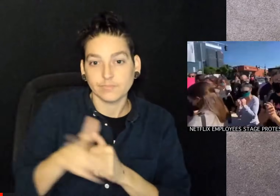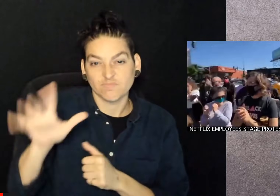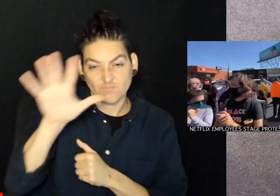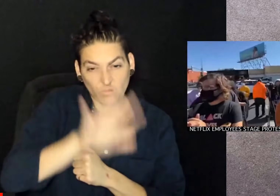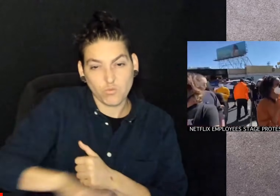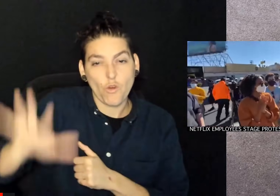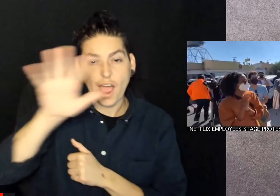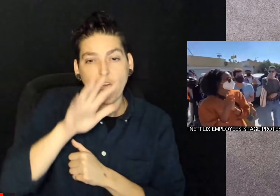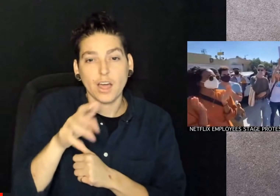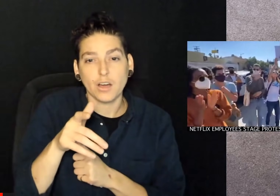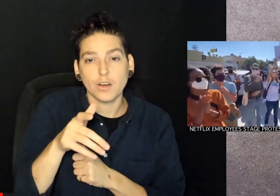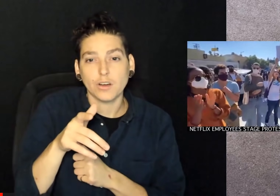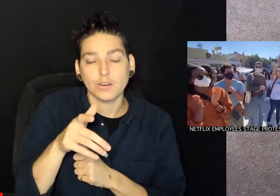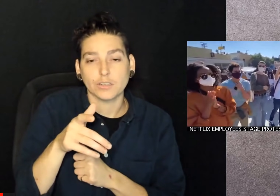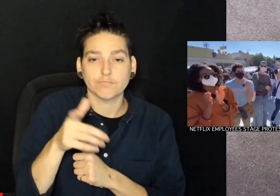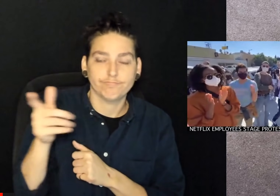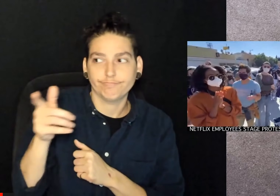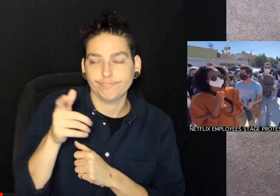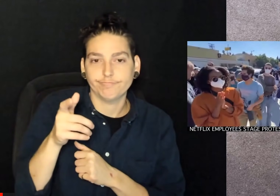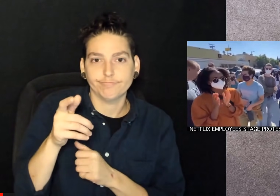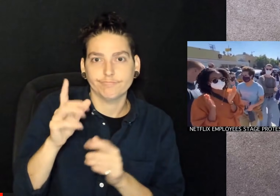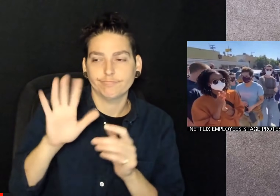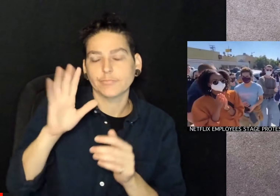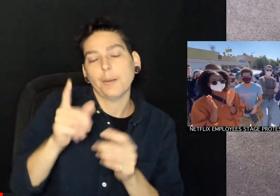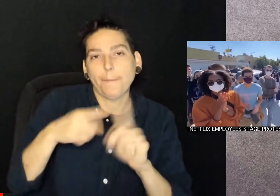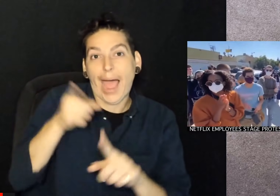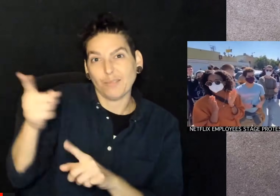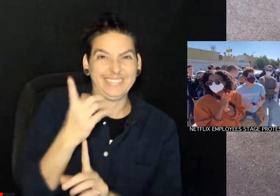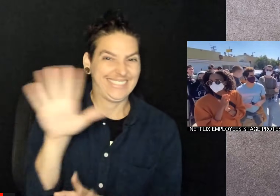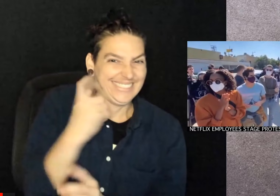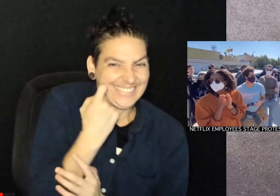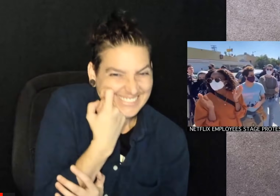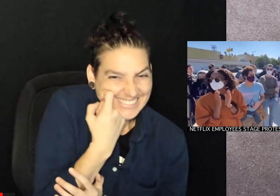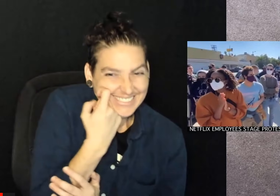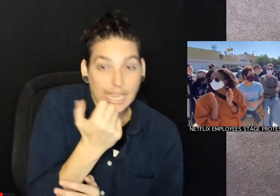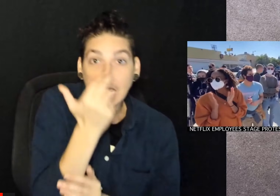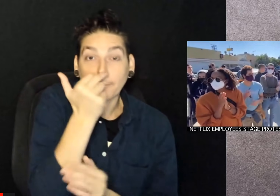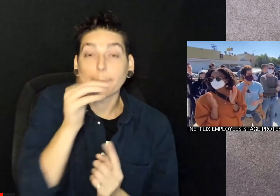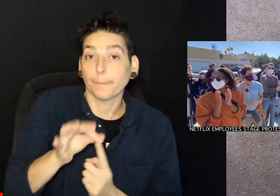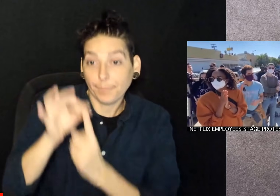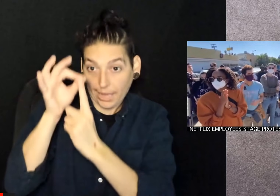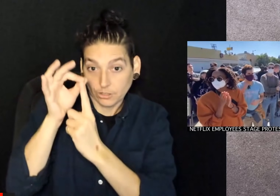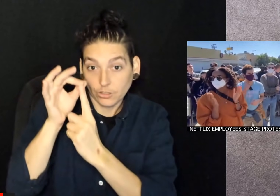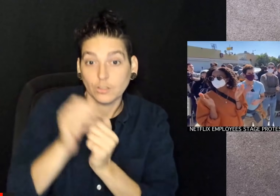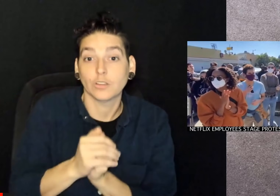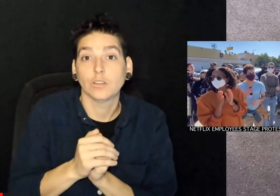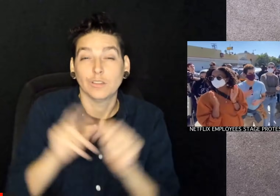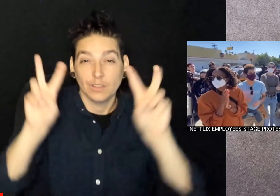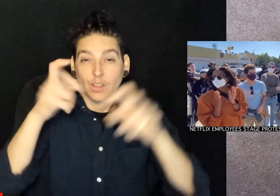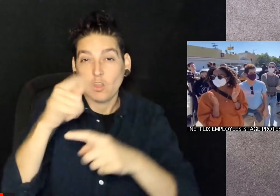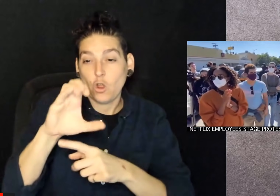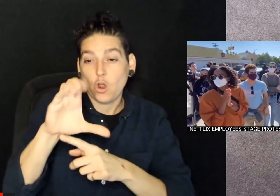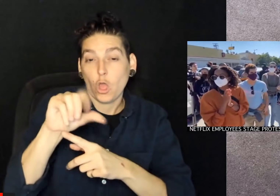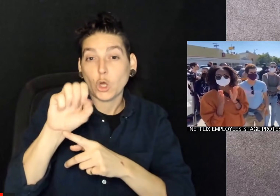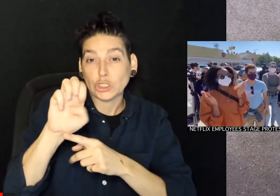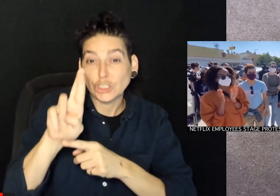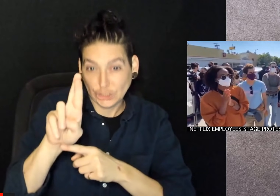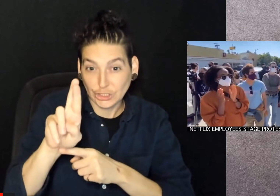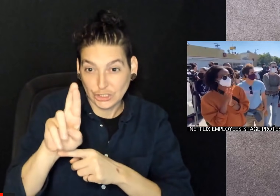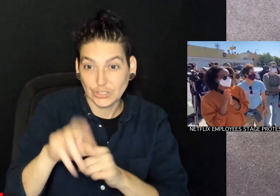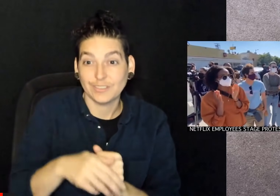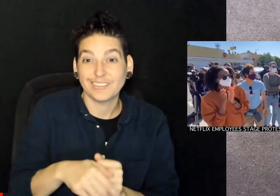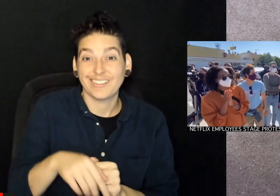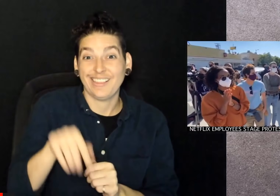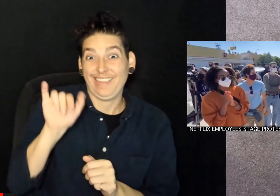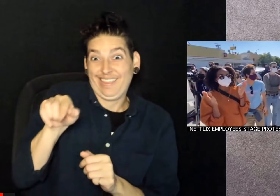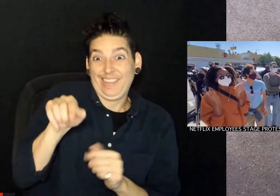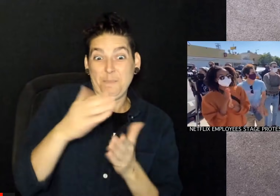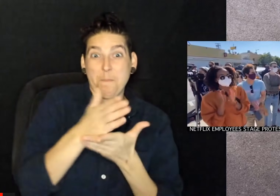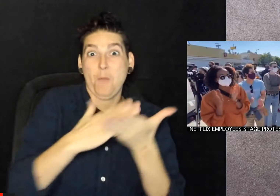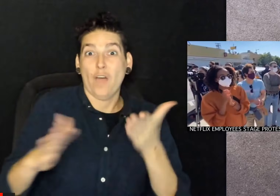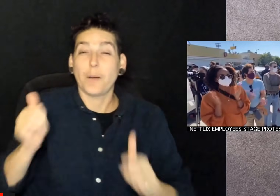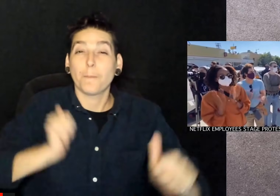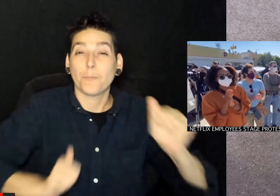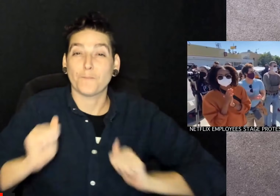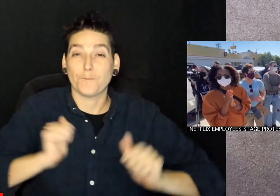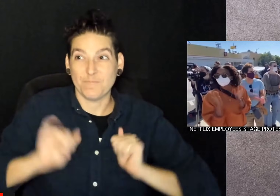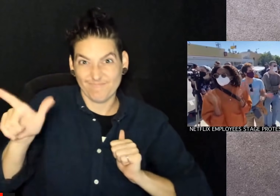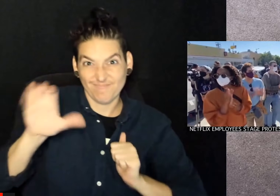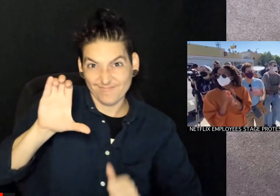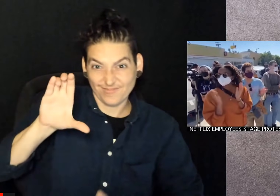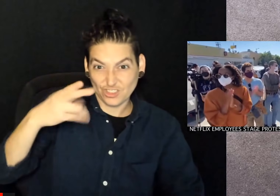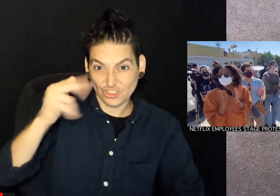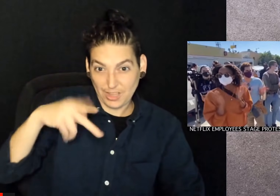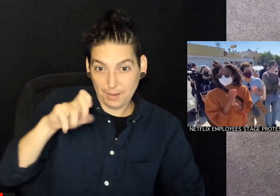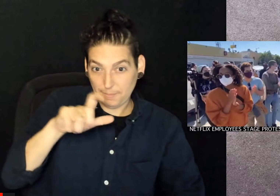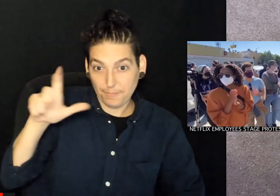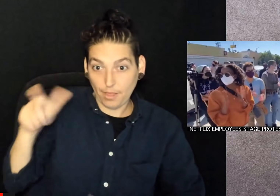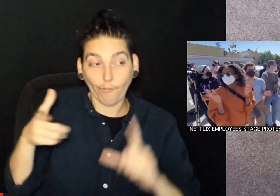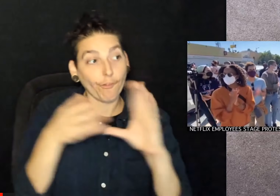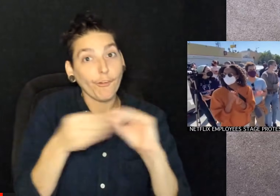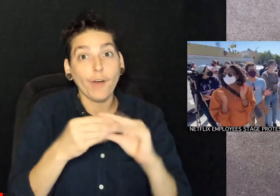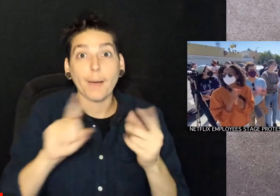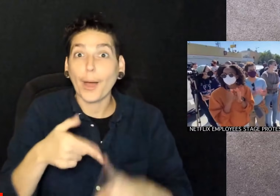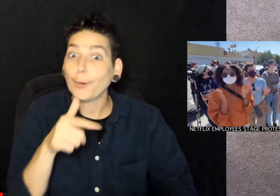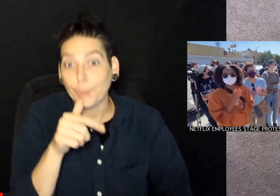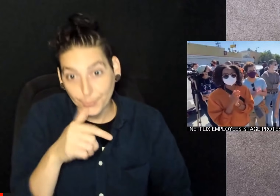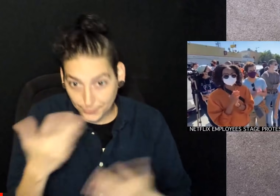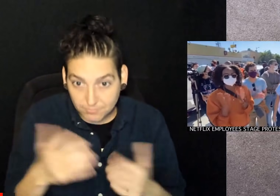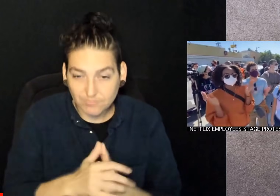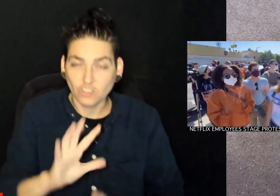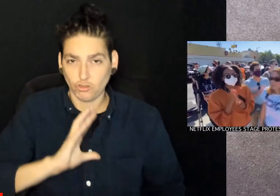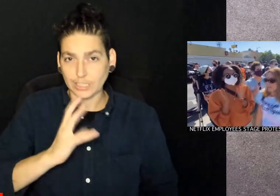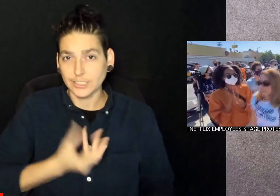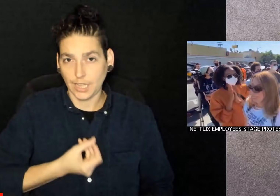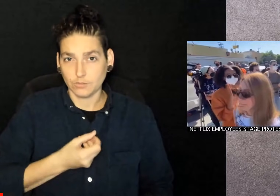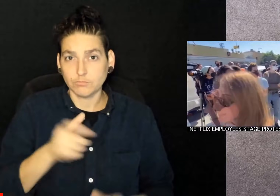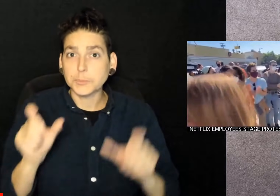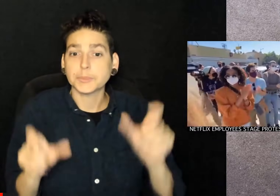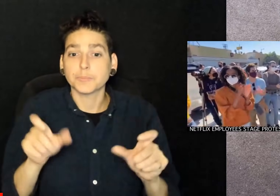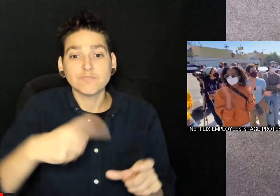special entitled The Closer in part of his performance Chappelle talks